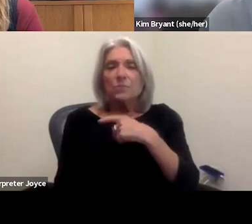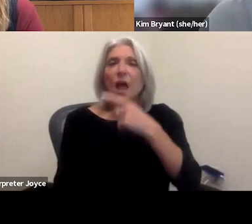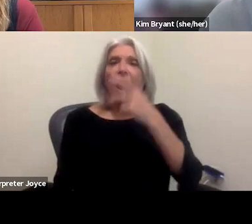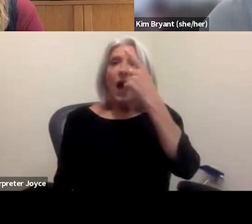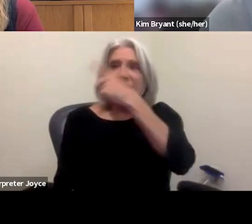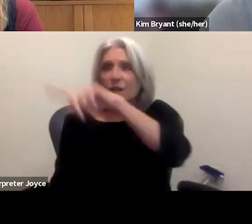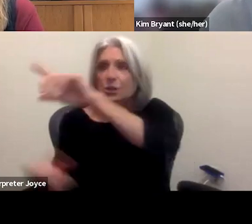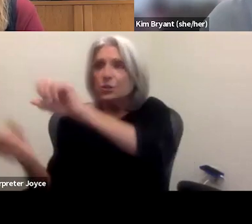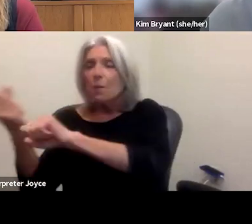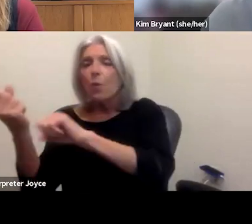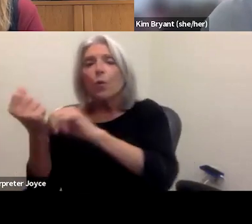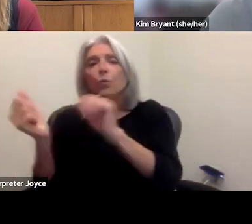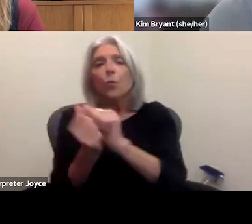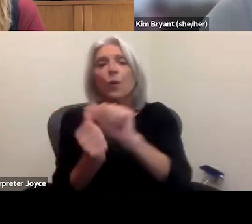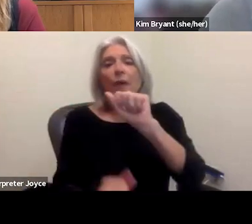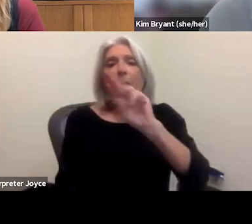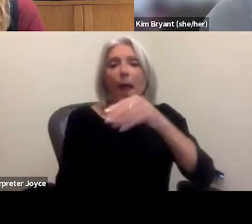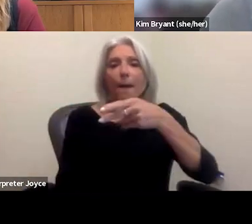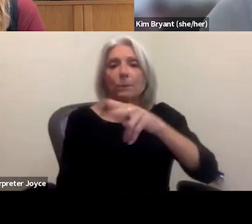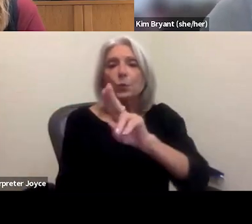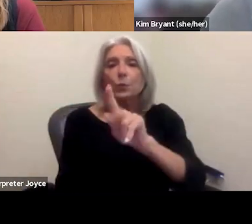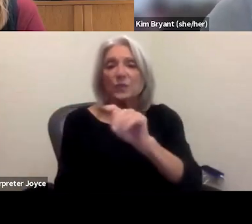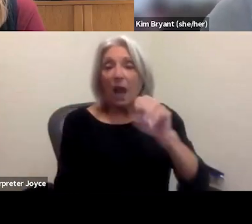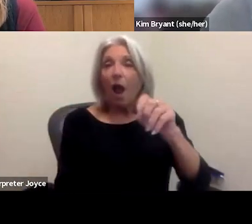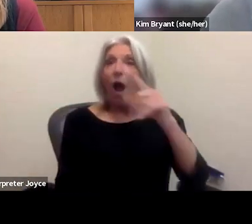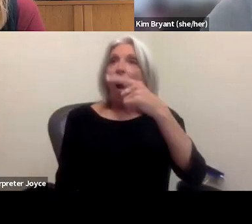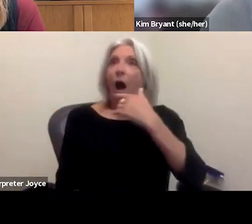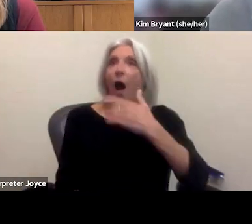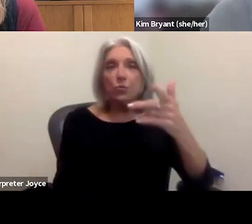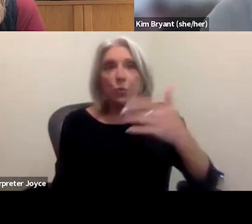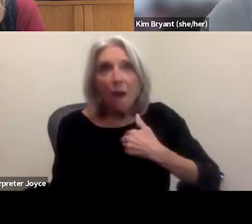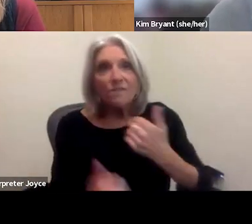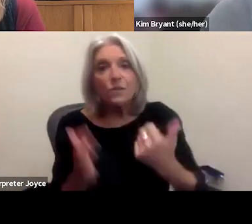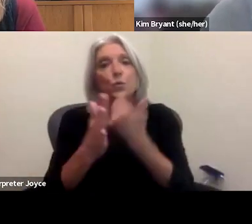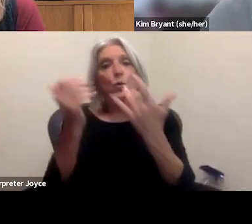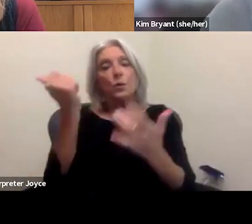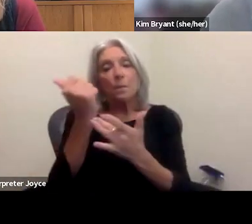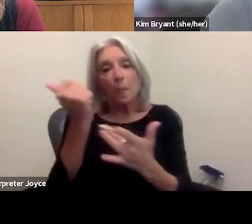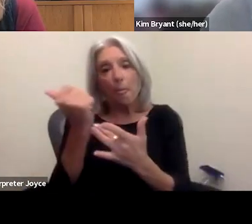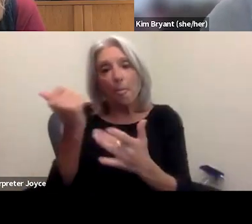who-- oh, you have a new technology. We would like three below-the-knee amputees